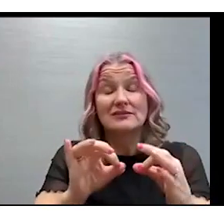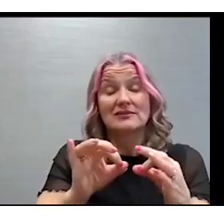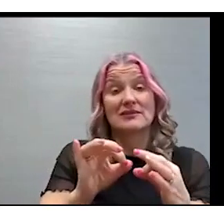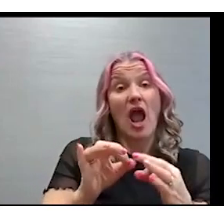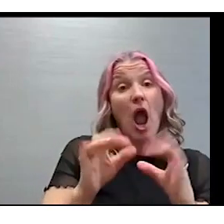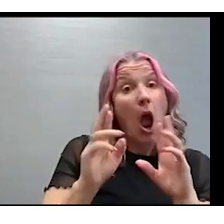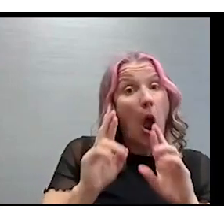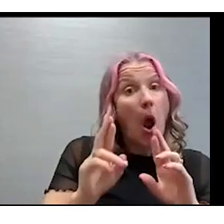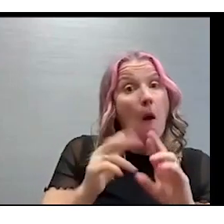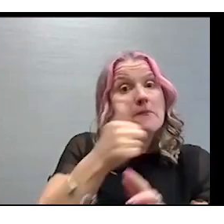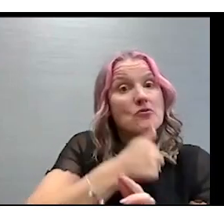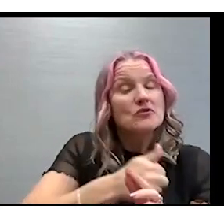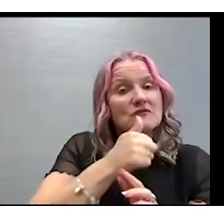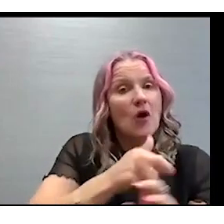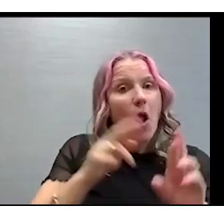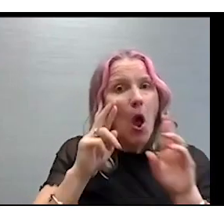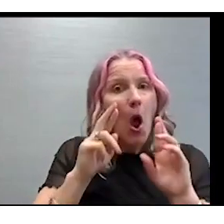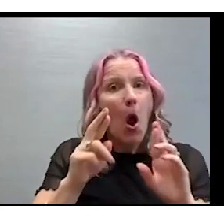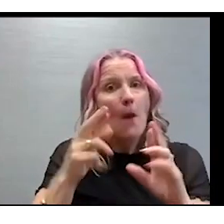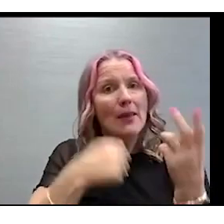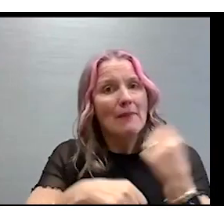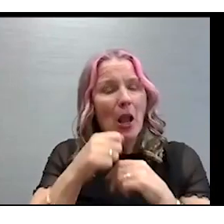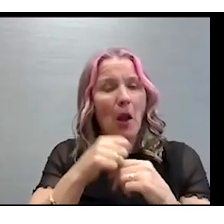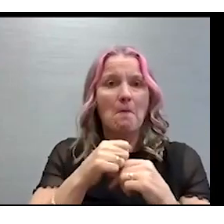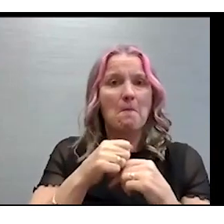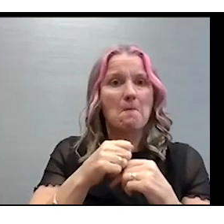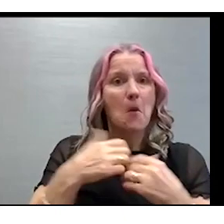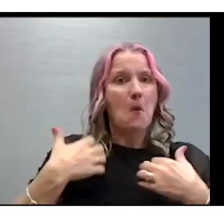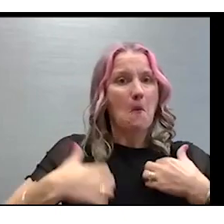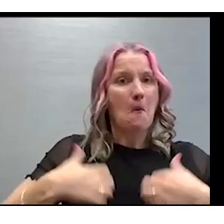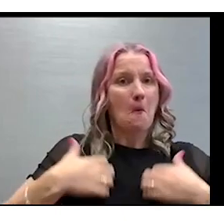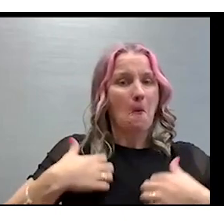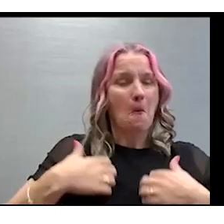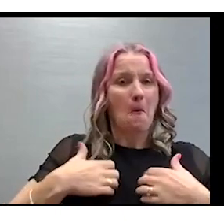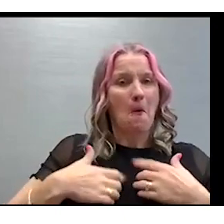I hope it gave you some insights in terms of everything that is happening behind the foot